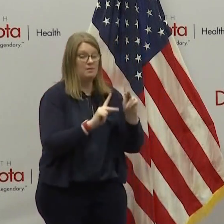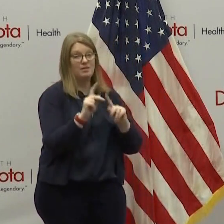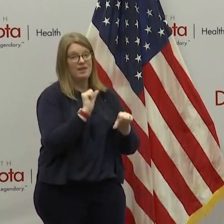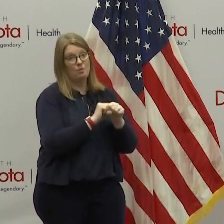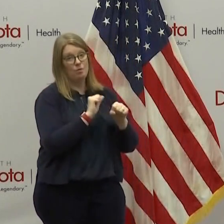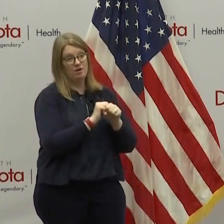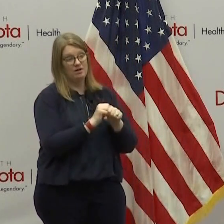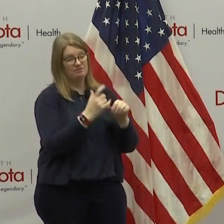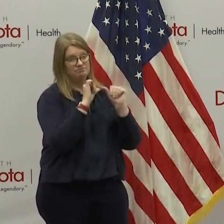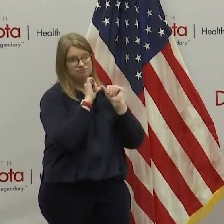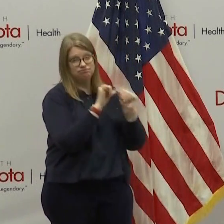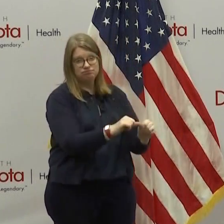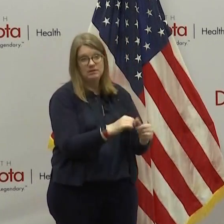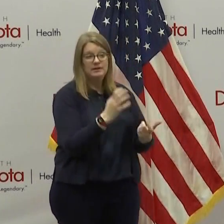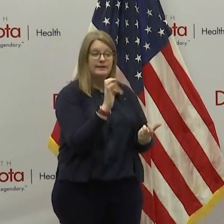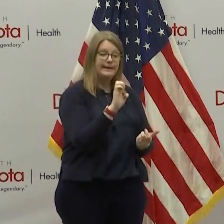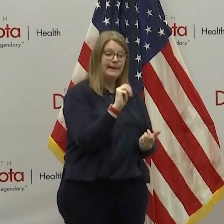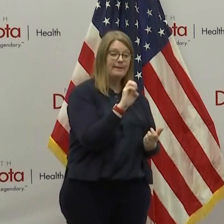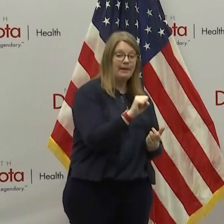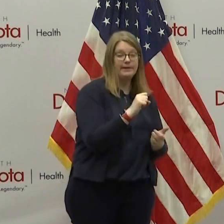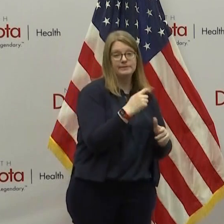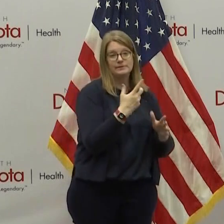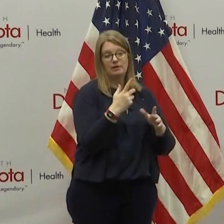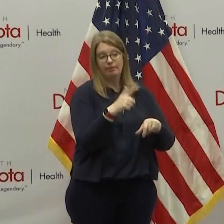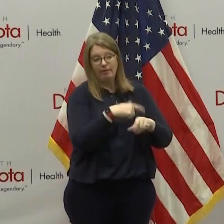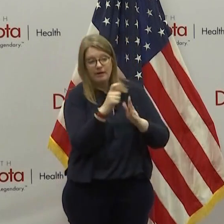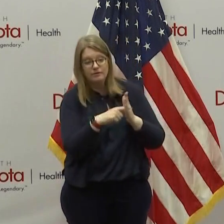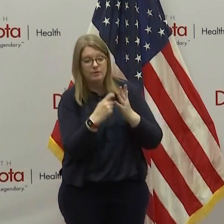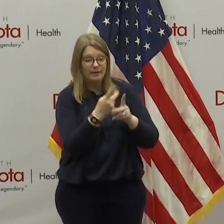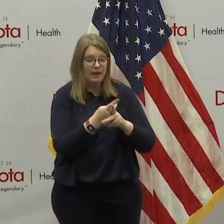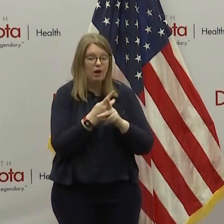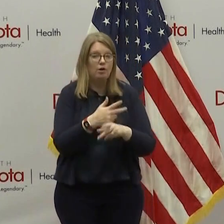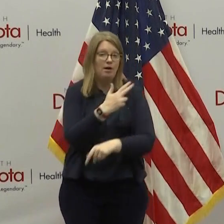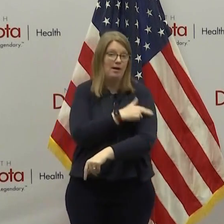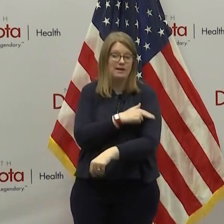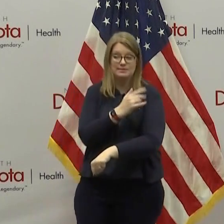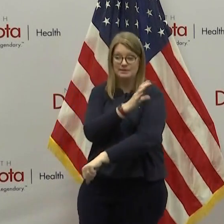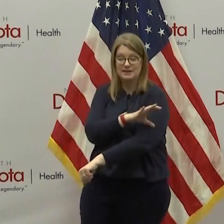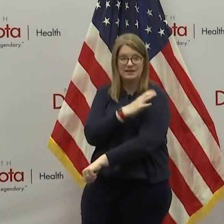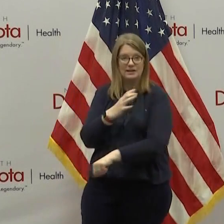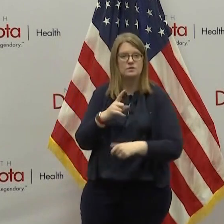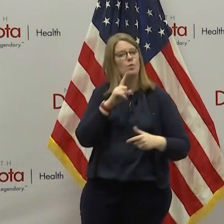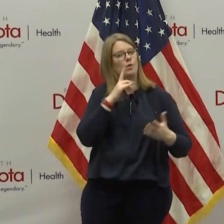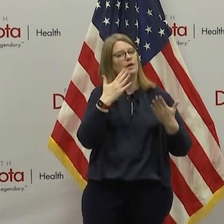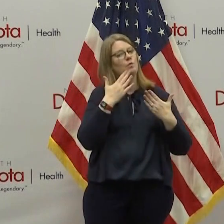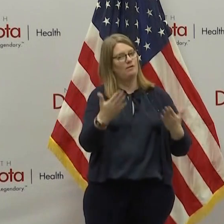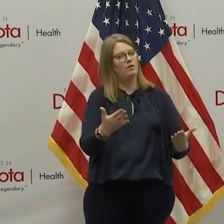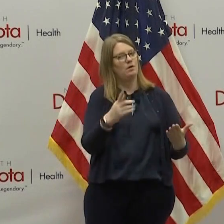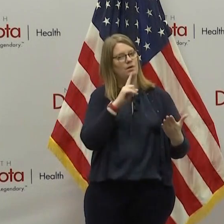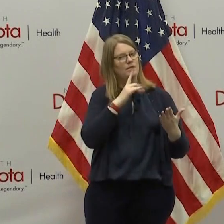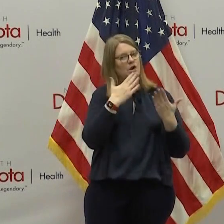MEDICAL PROFESSIONS. GRATEFUL TO THE TENS OF THOUSANDS OF PEOPLE WORKING ON